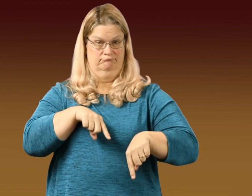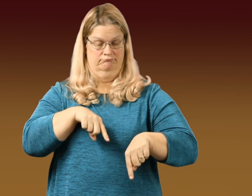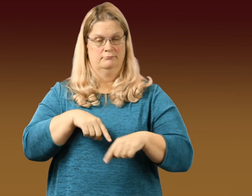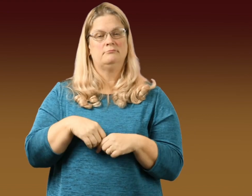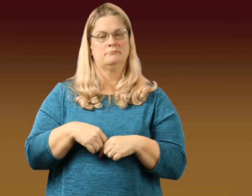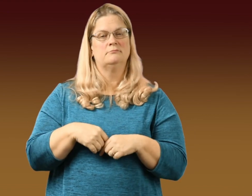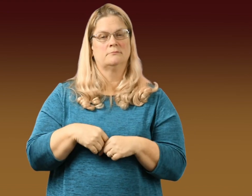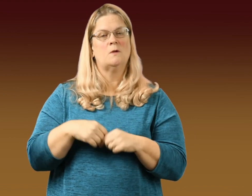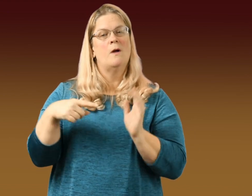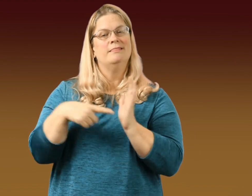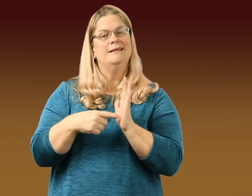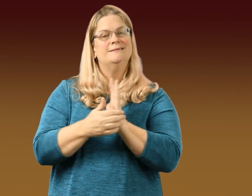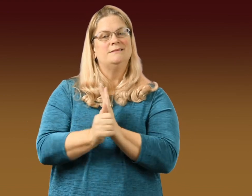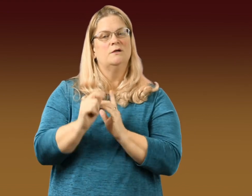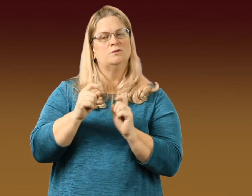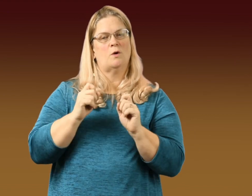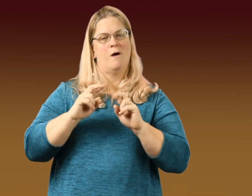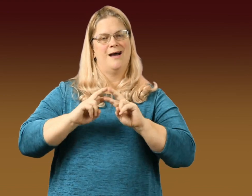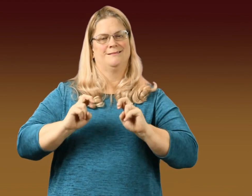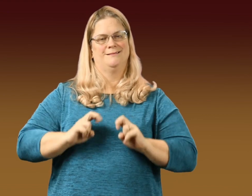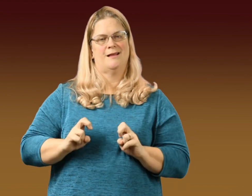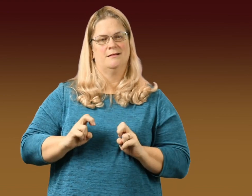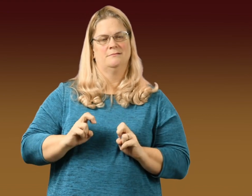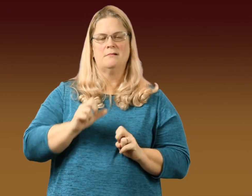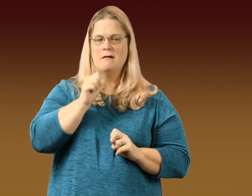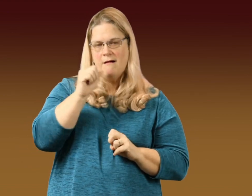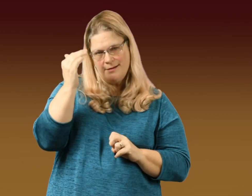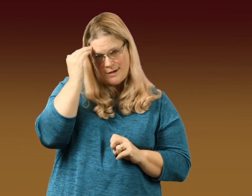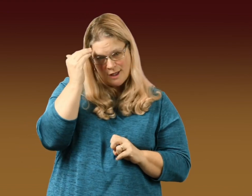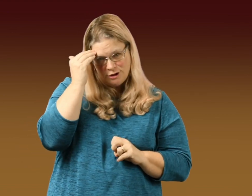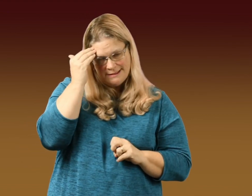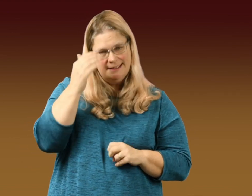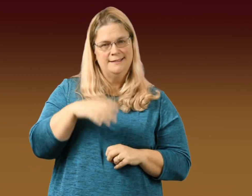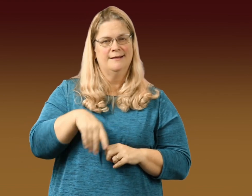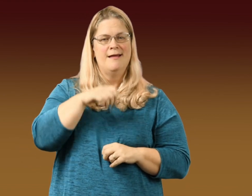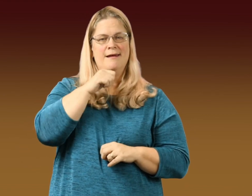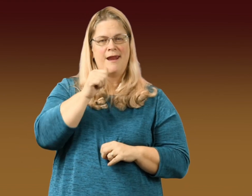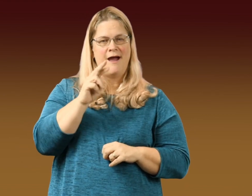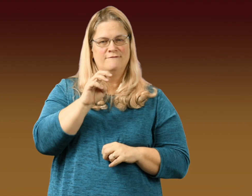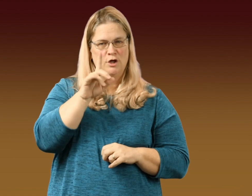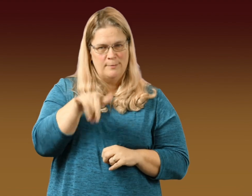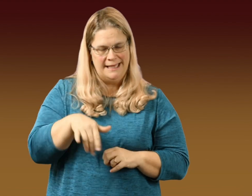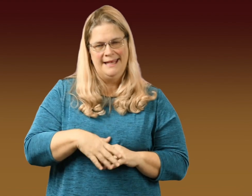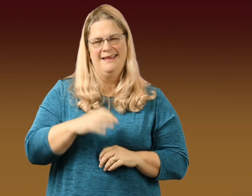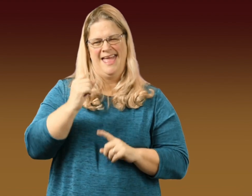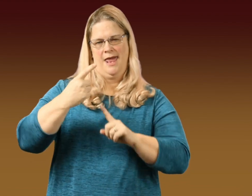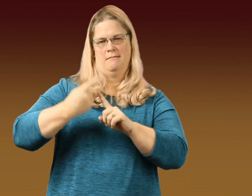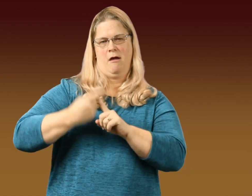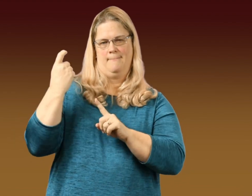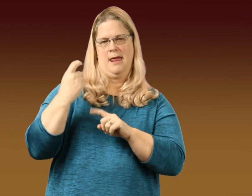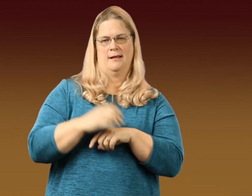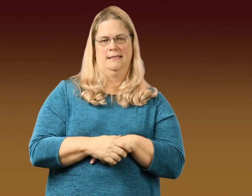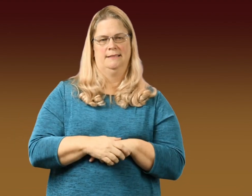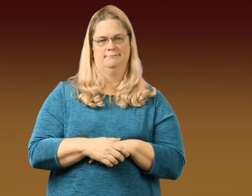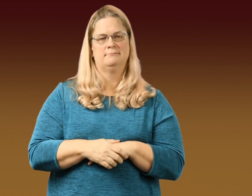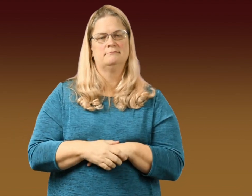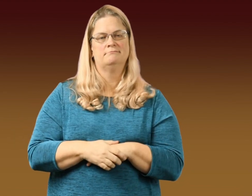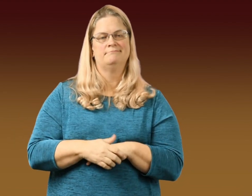The brain looks like this, and quickly responds. These skills are accessed unconsciously, non-verbally,